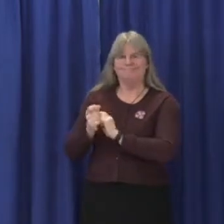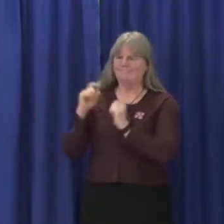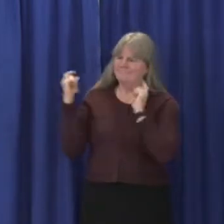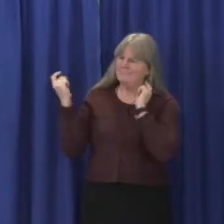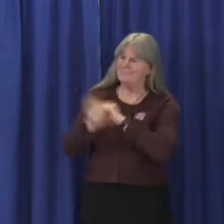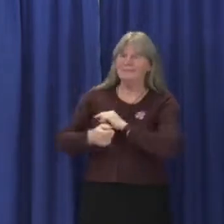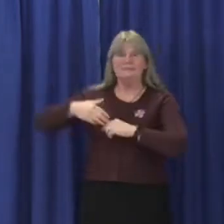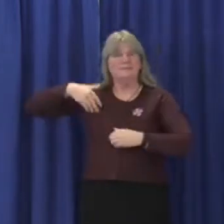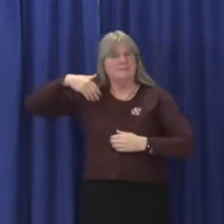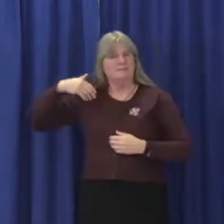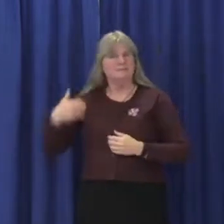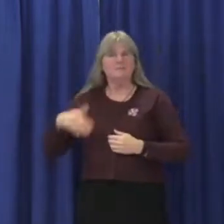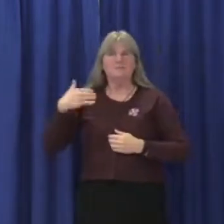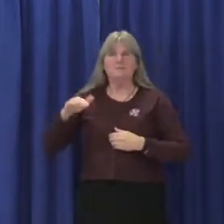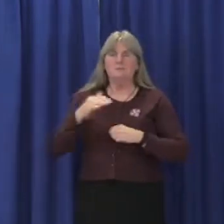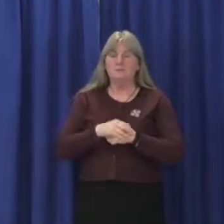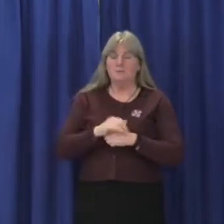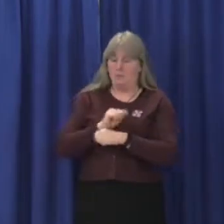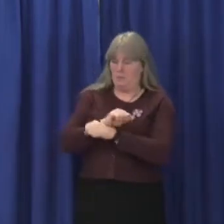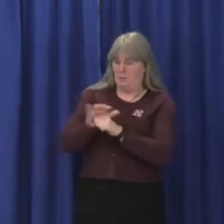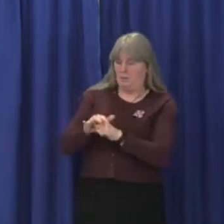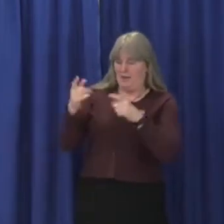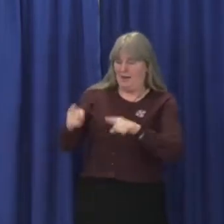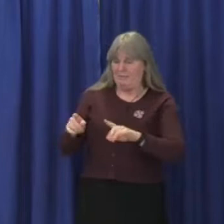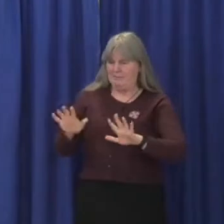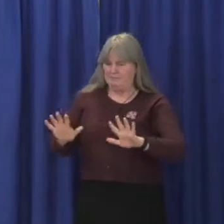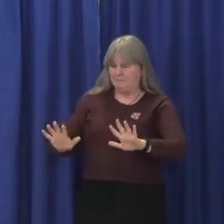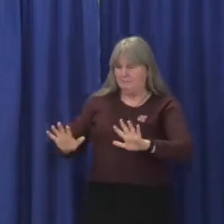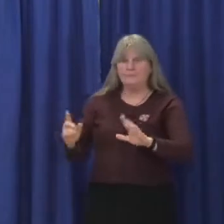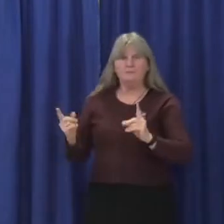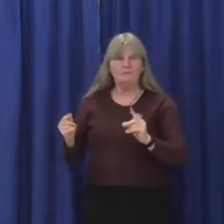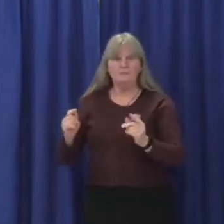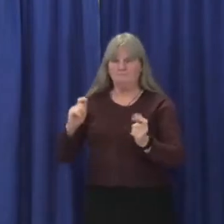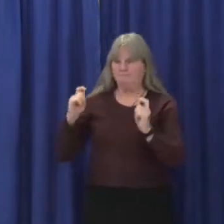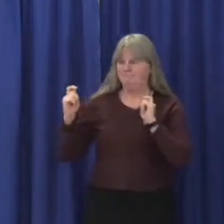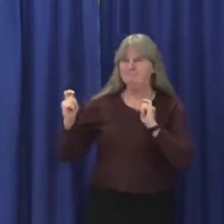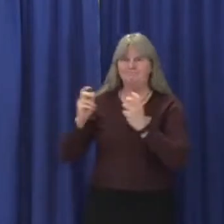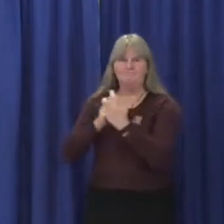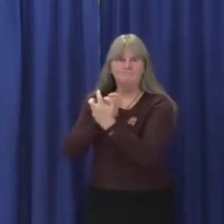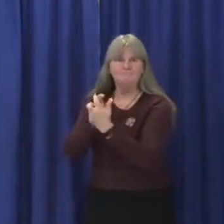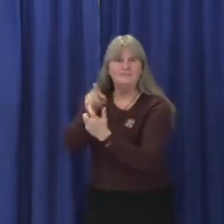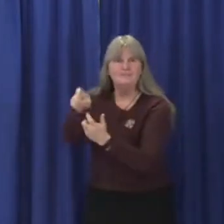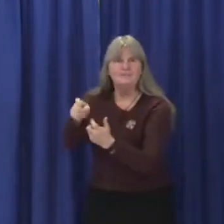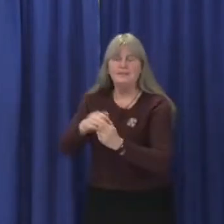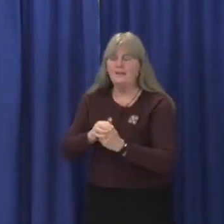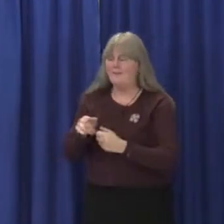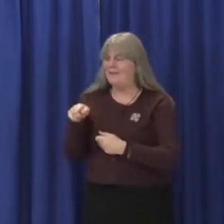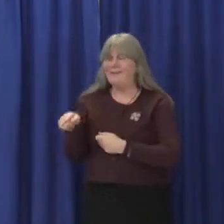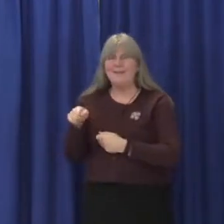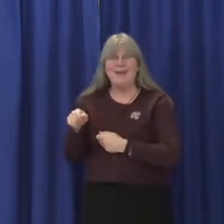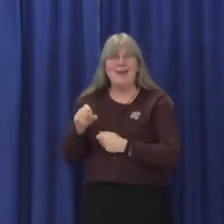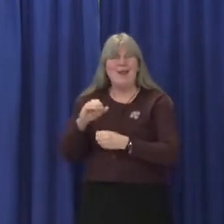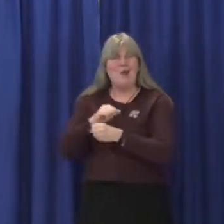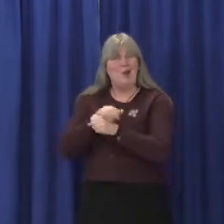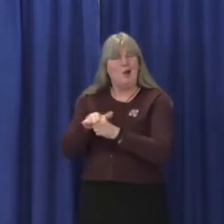comes to responding to COVID-19, to say the least. This variat-- variant spreads at an alarming rate, as folks